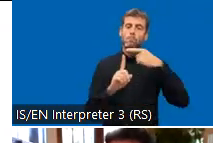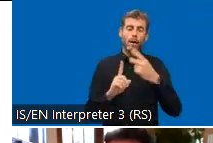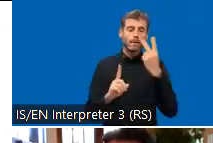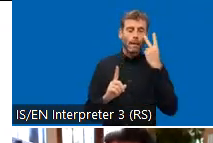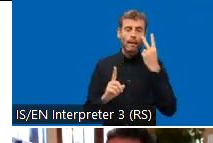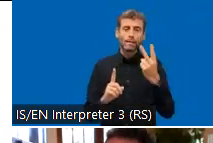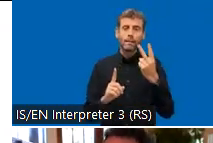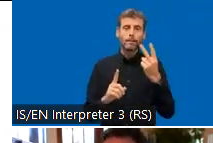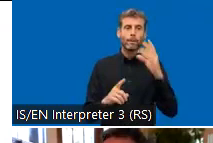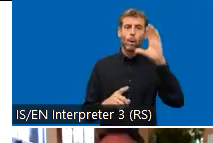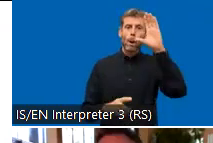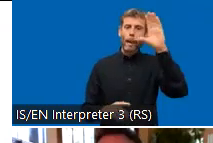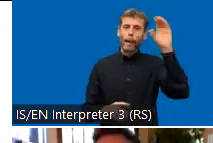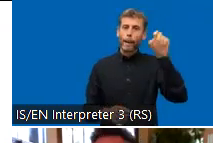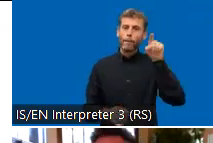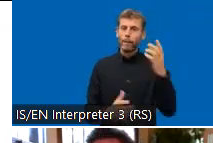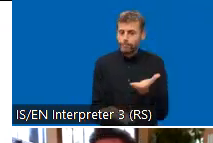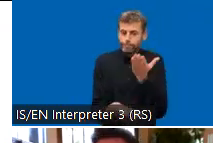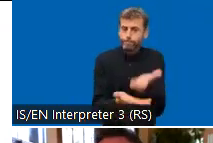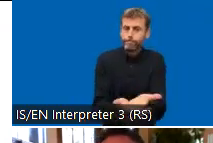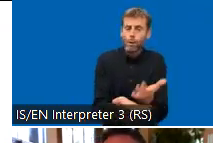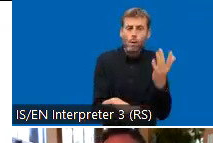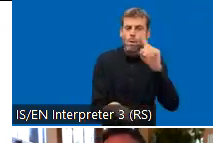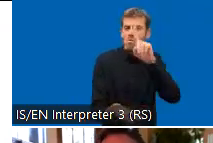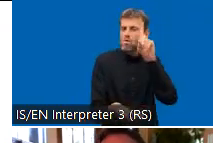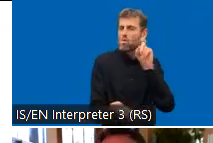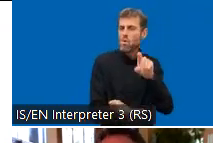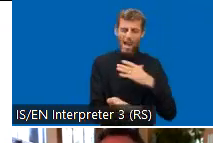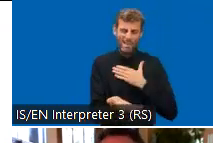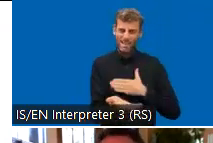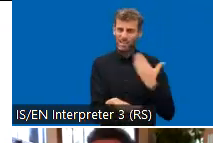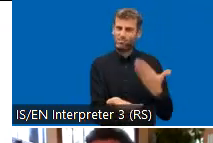certifications and these are professional certifications, and they are not certificates.